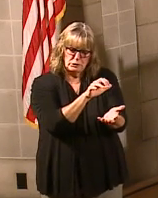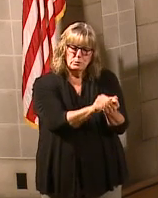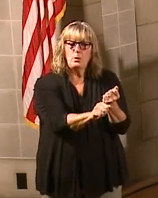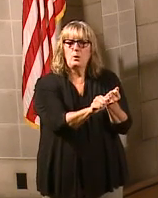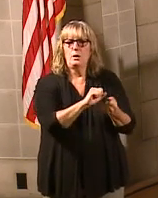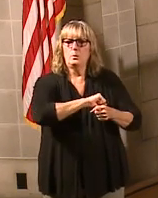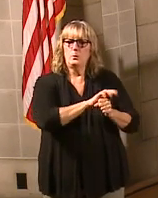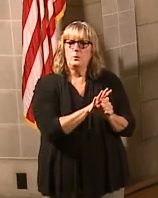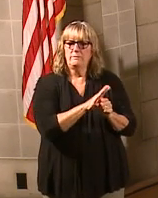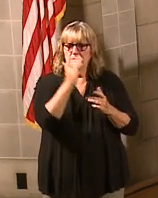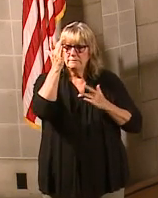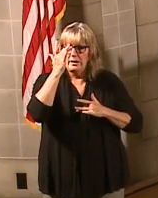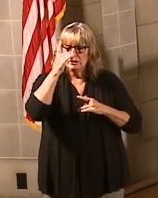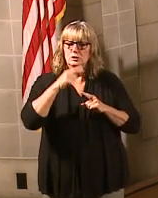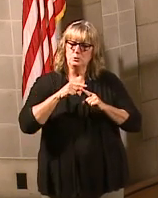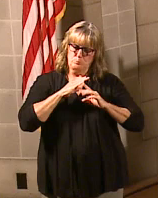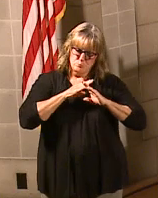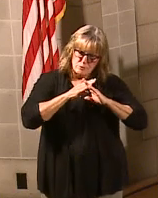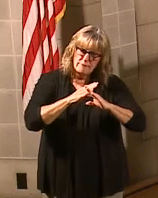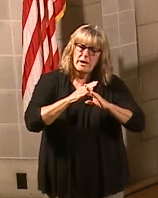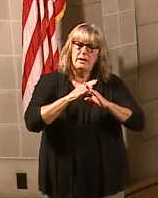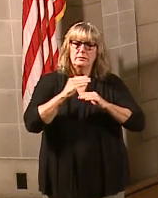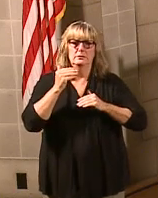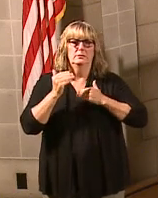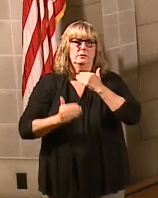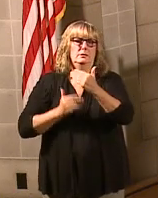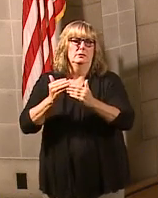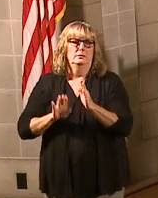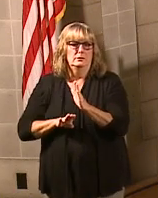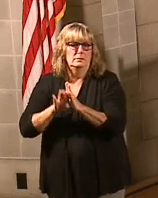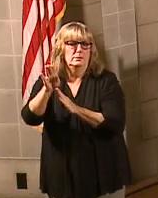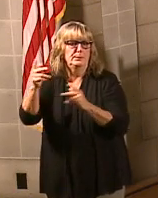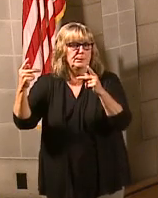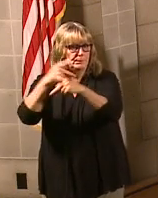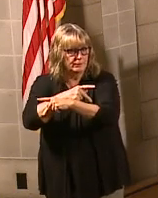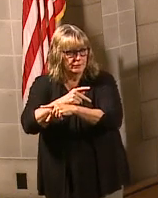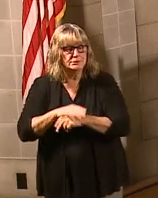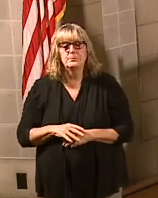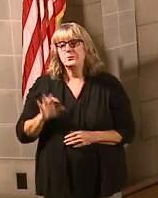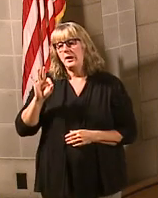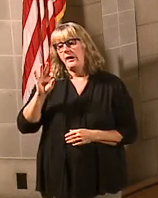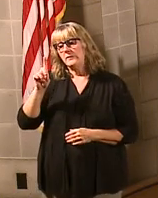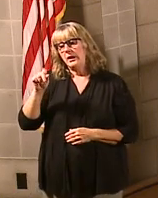MONOCLONAL ANTIBODIES ARE MAN